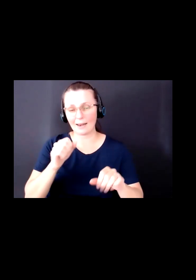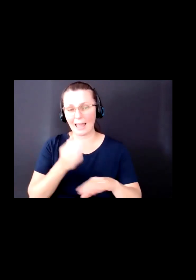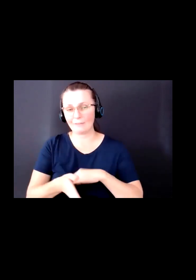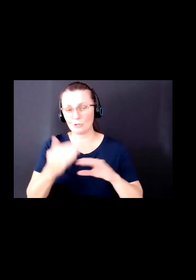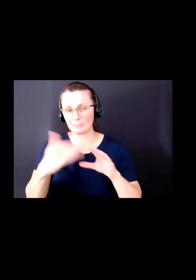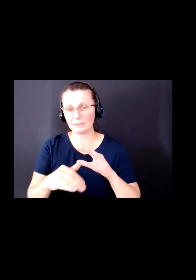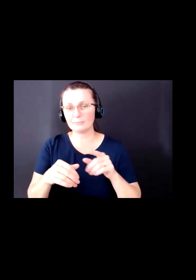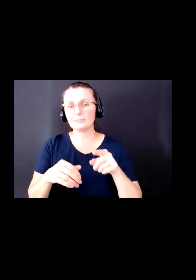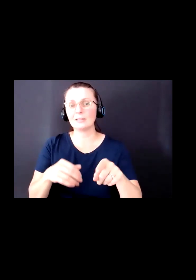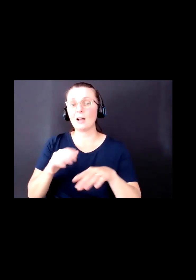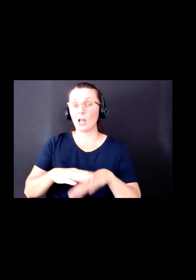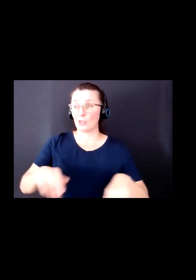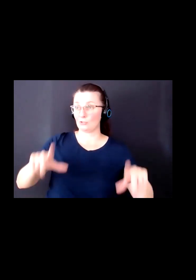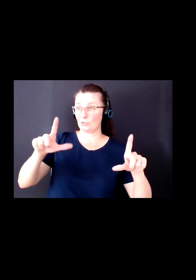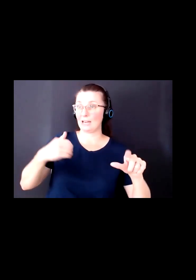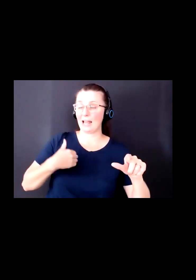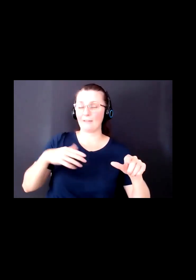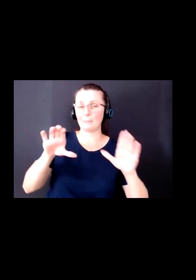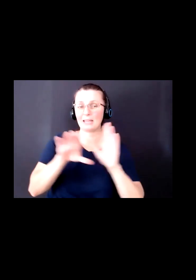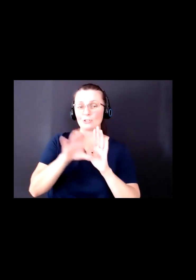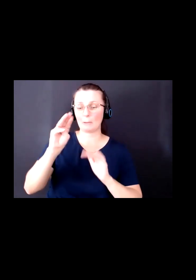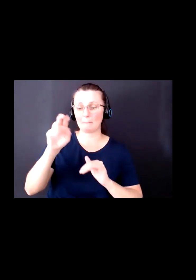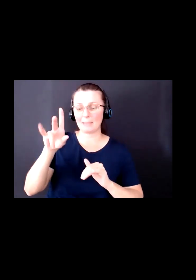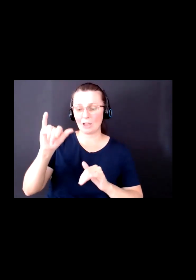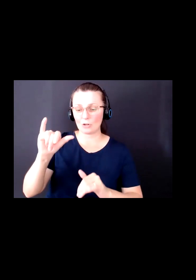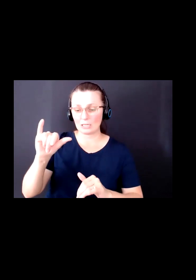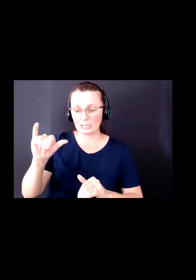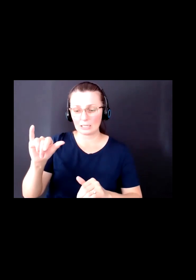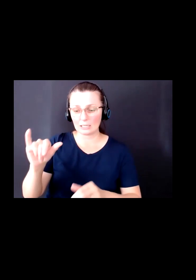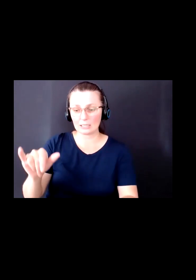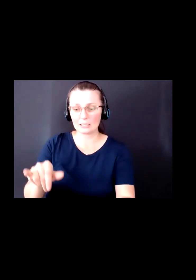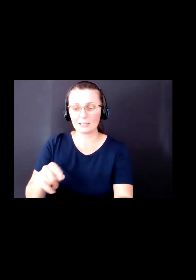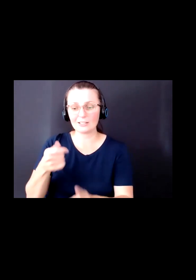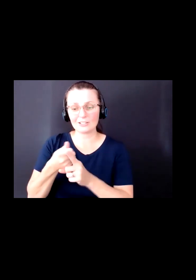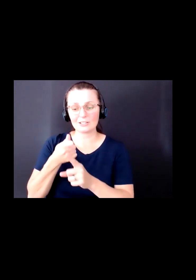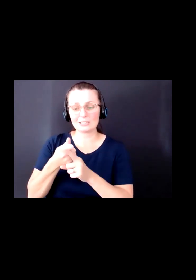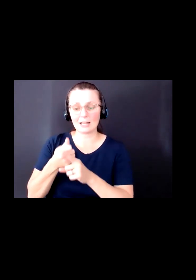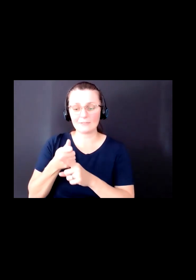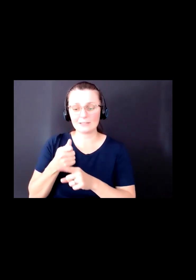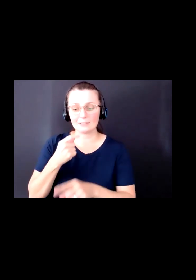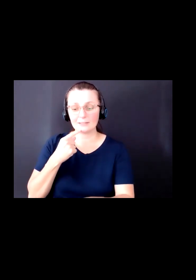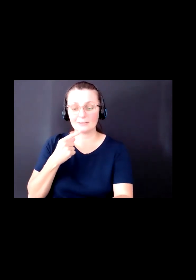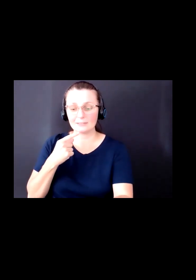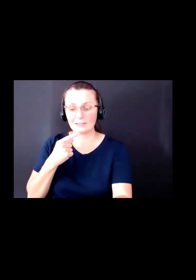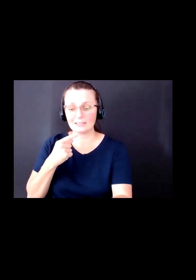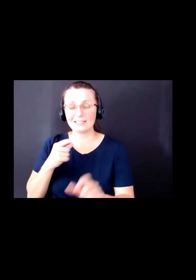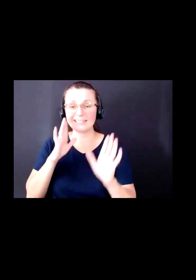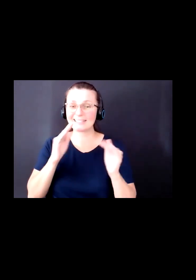Mahon McCauley, who is the Executive Director of MOD. She is smiling. She has blonde hair. She's wearing sunglasses.